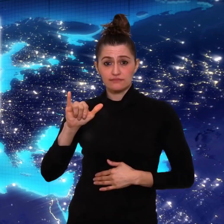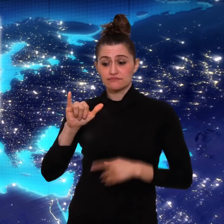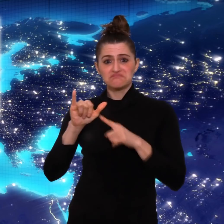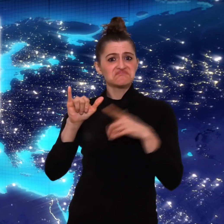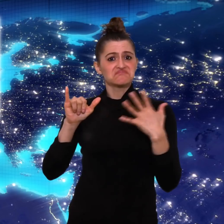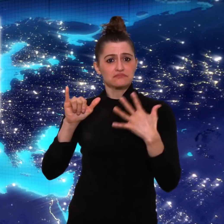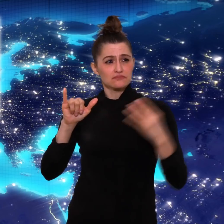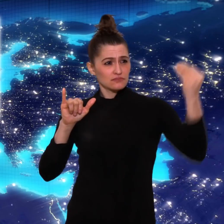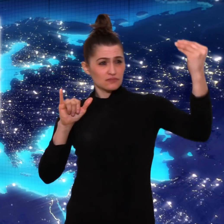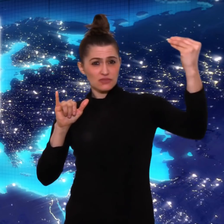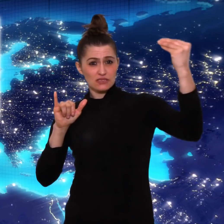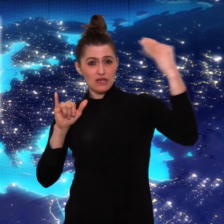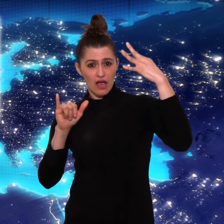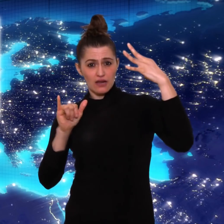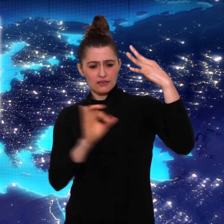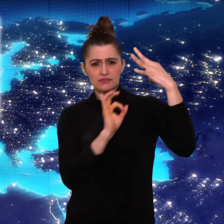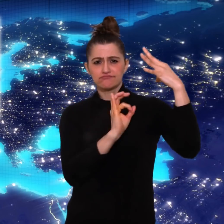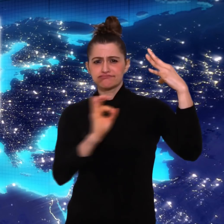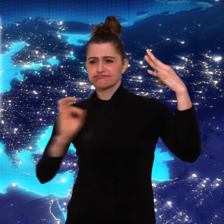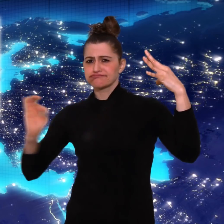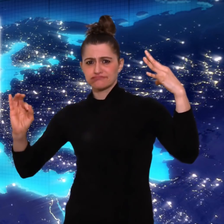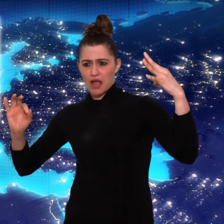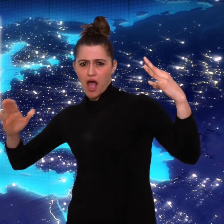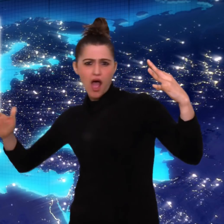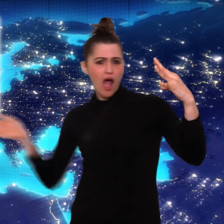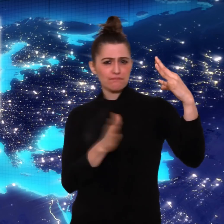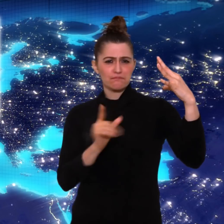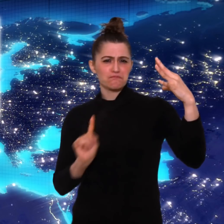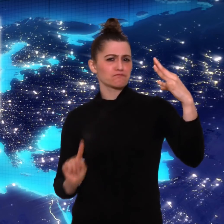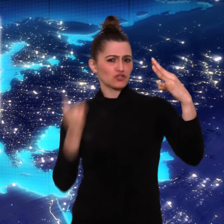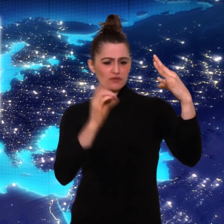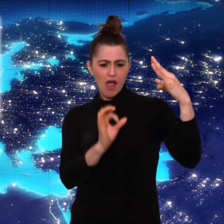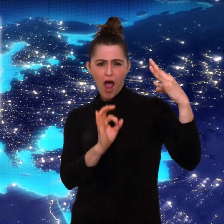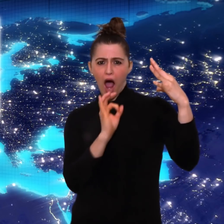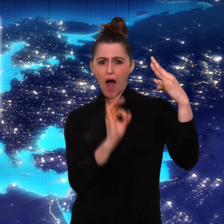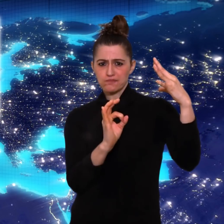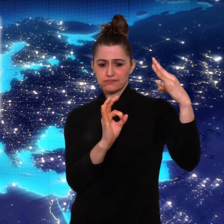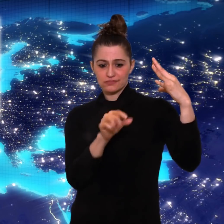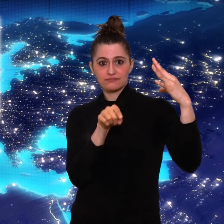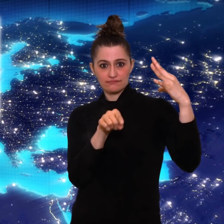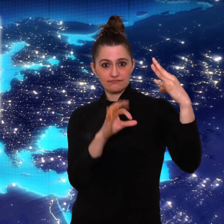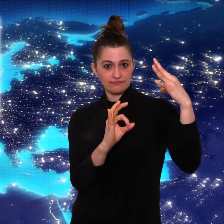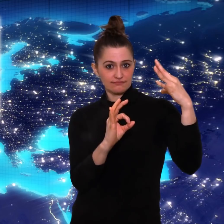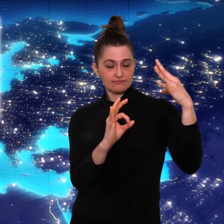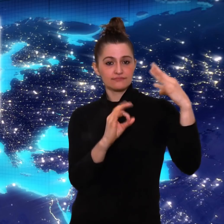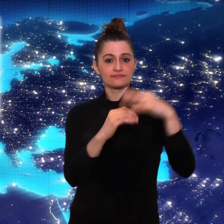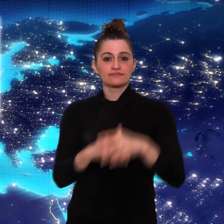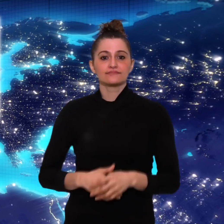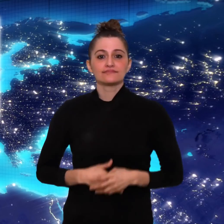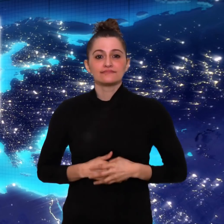orbit for a joint mission to